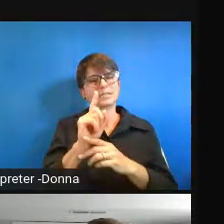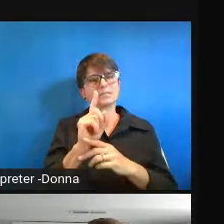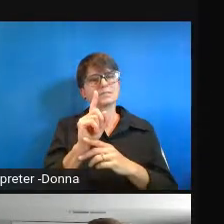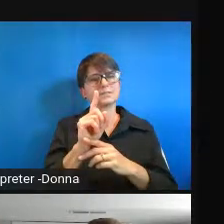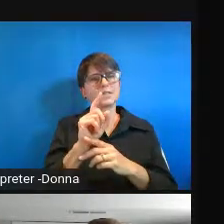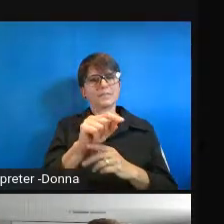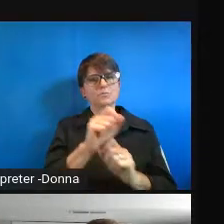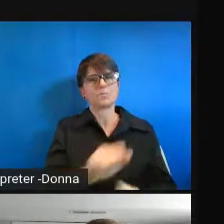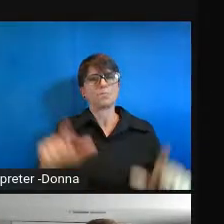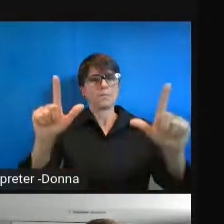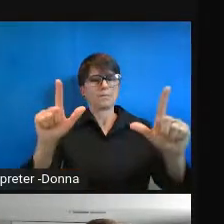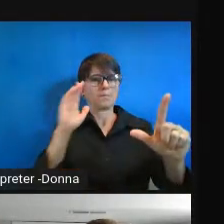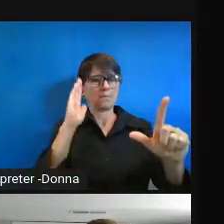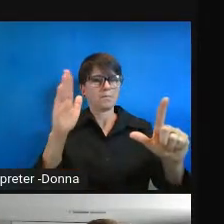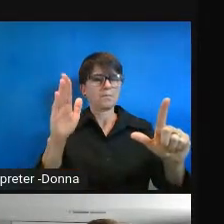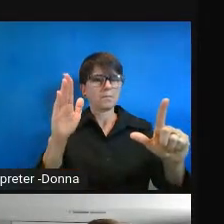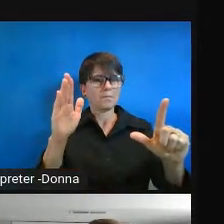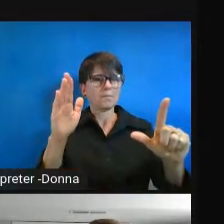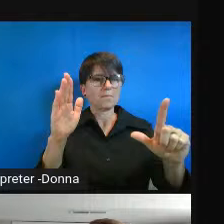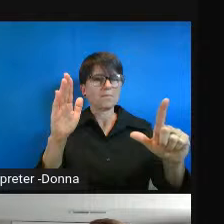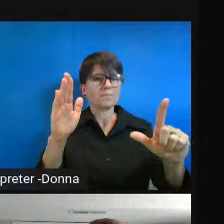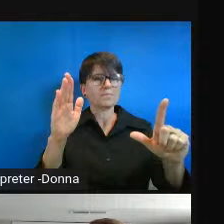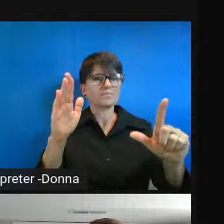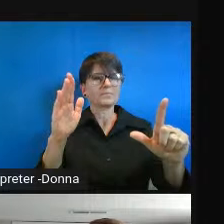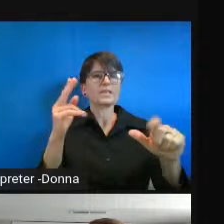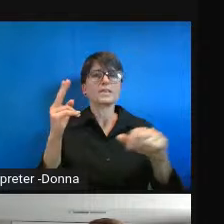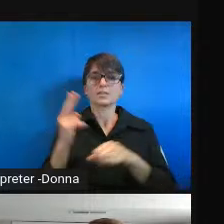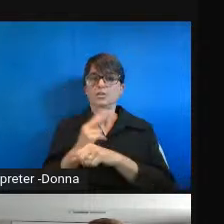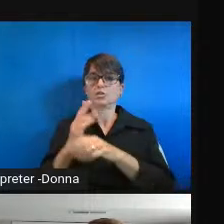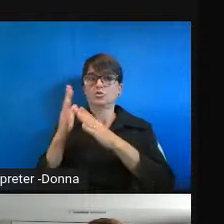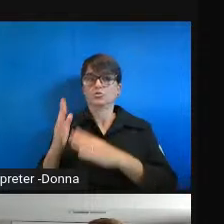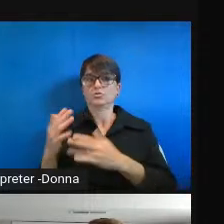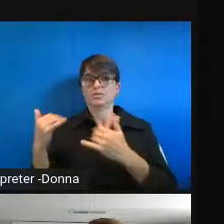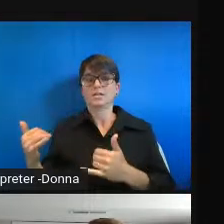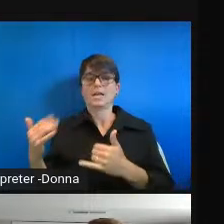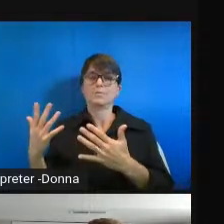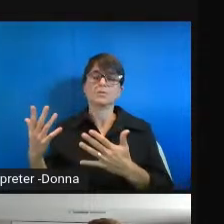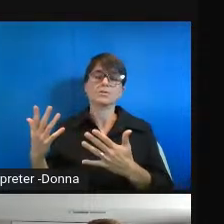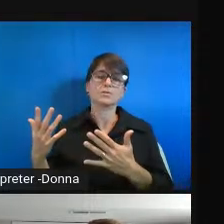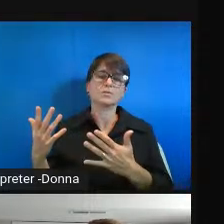as the user visits the site, site, Dialog after 30-seconds shows up on the screen